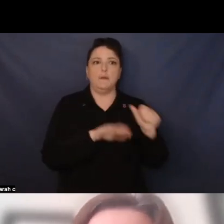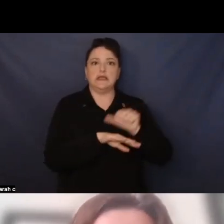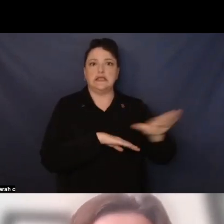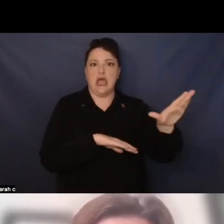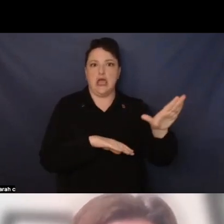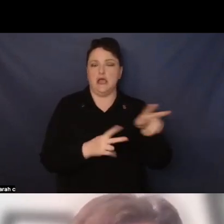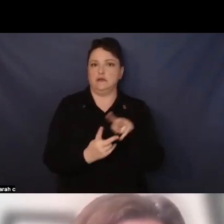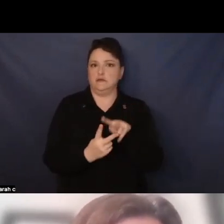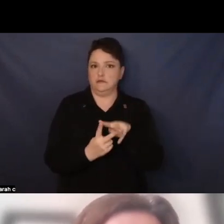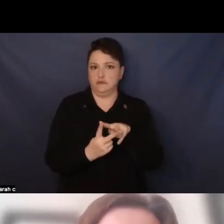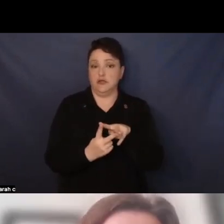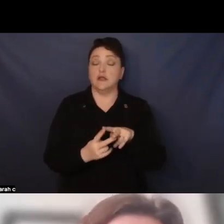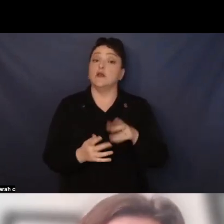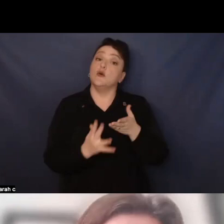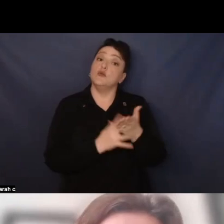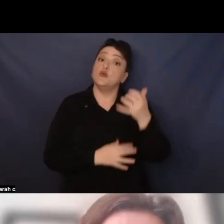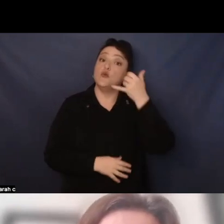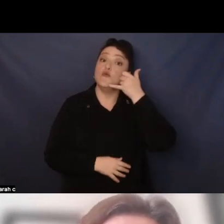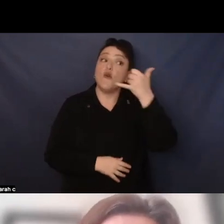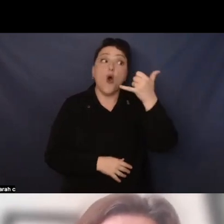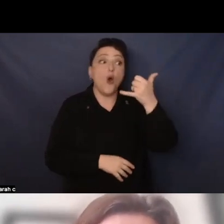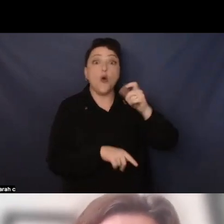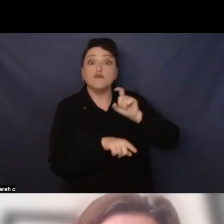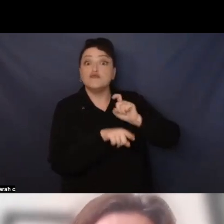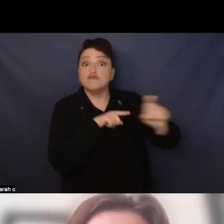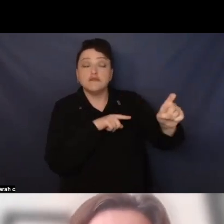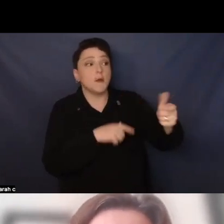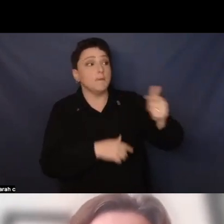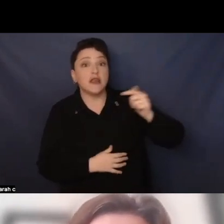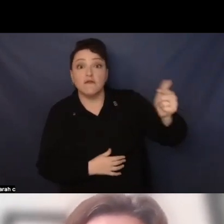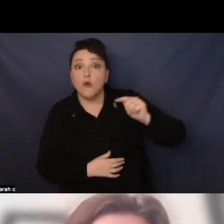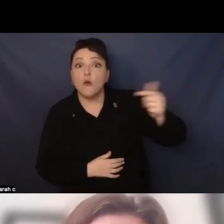how you are going to get information and have some back and forth and do some investigation.